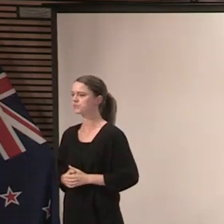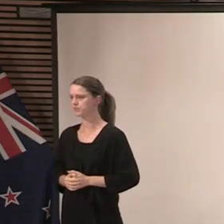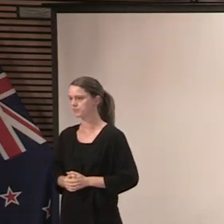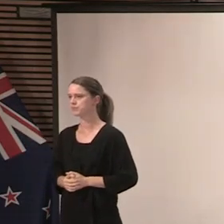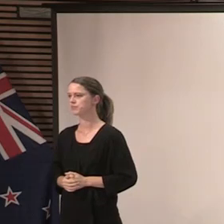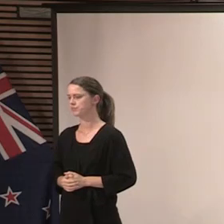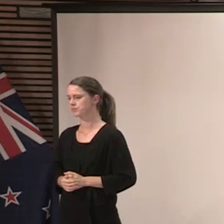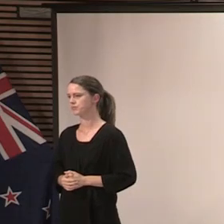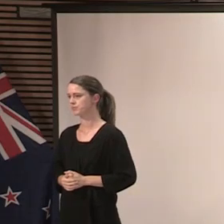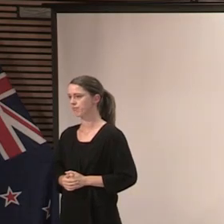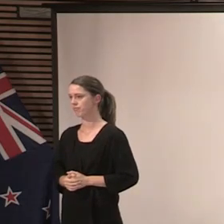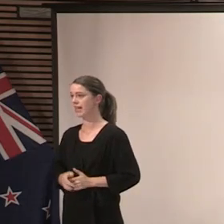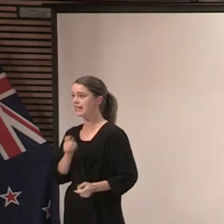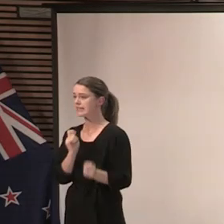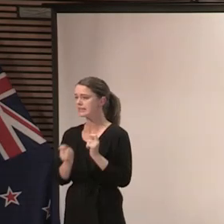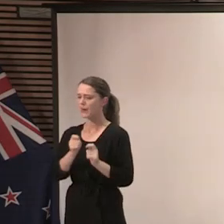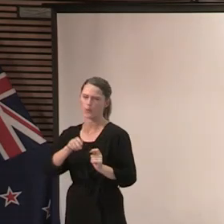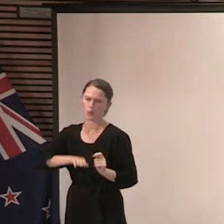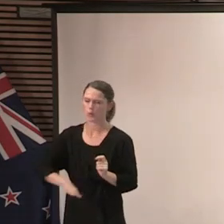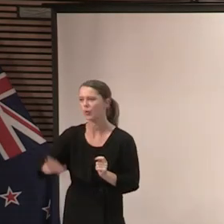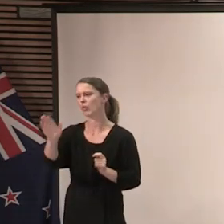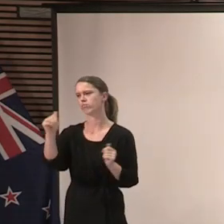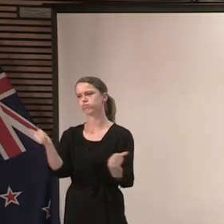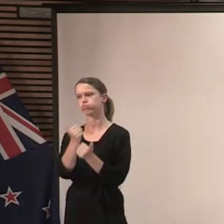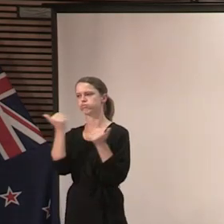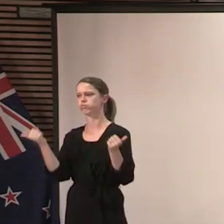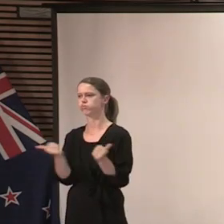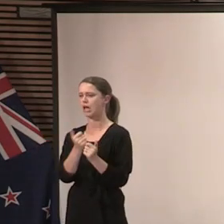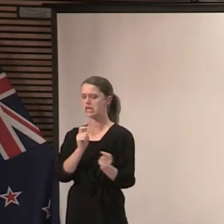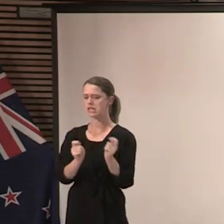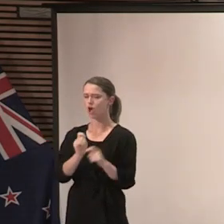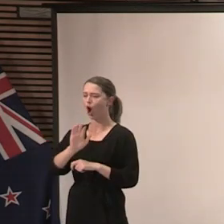that period now stands at only